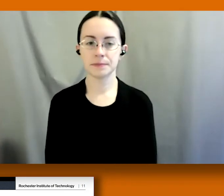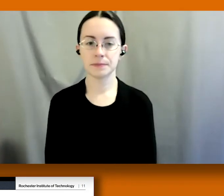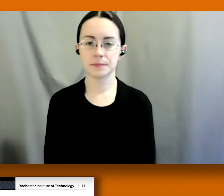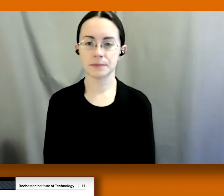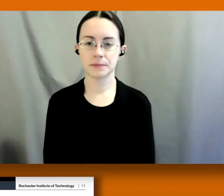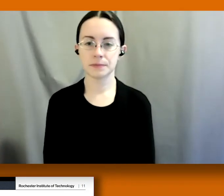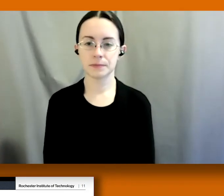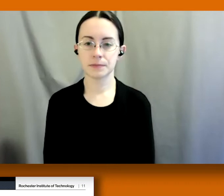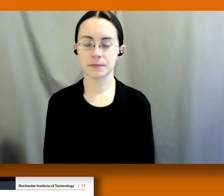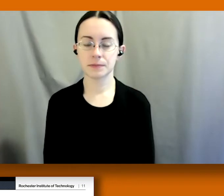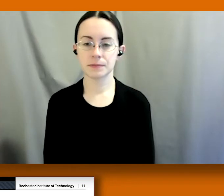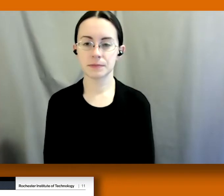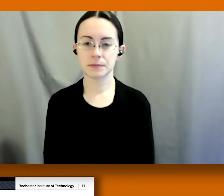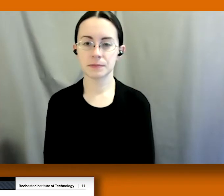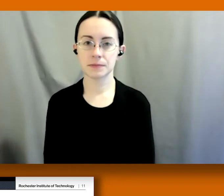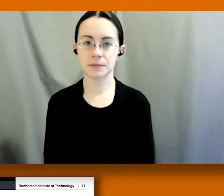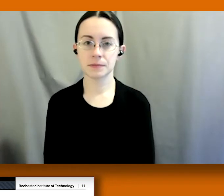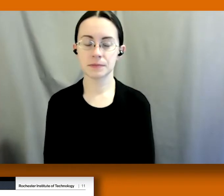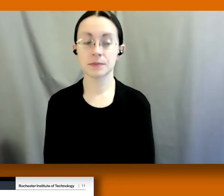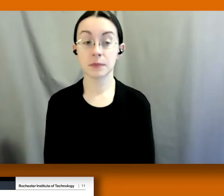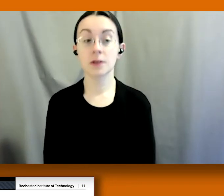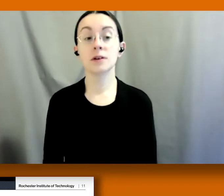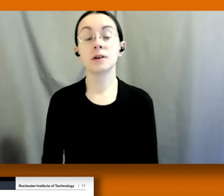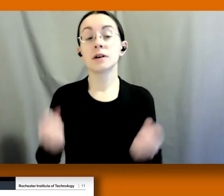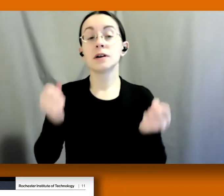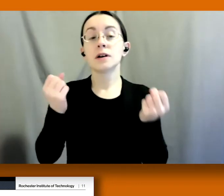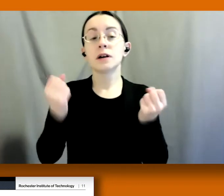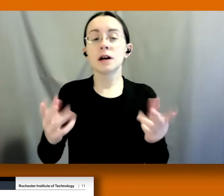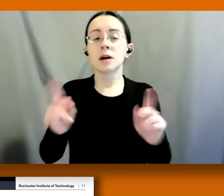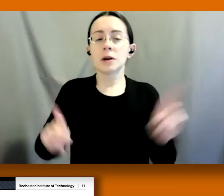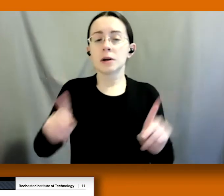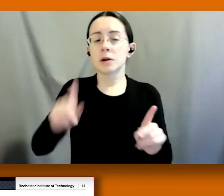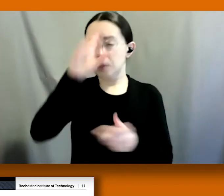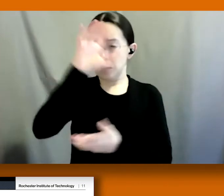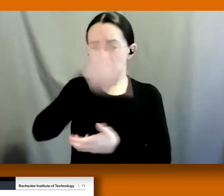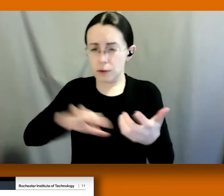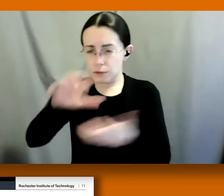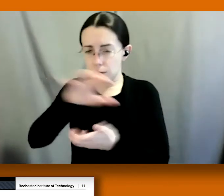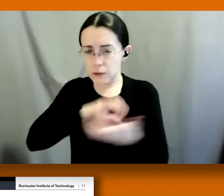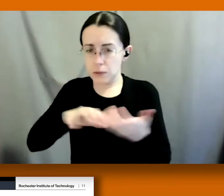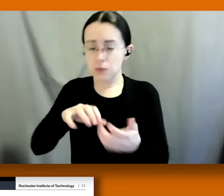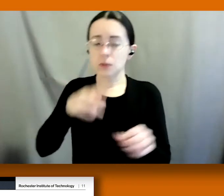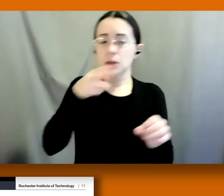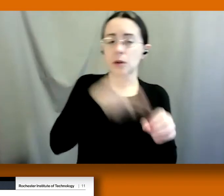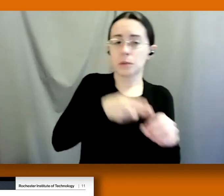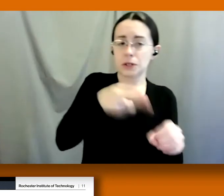Um, many people tend to confuse participant support and human subject fees,